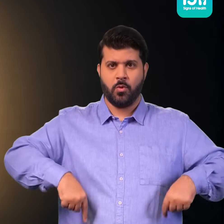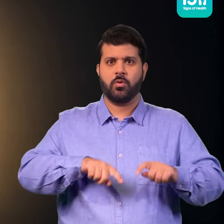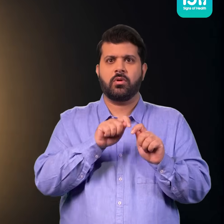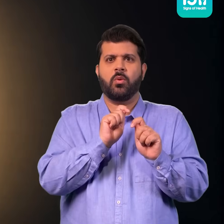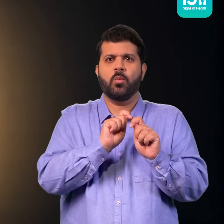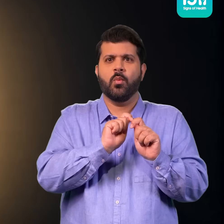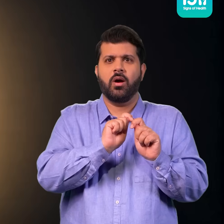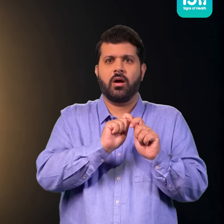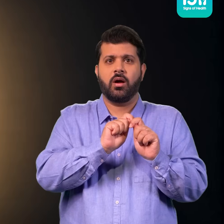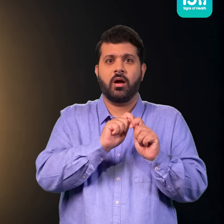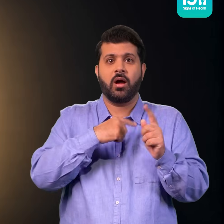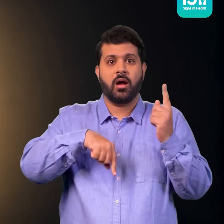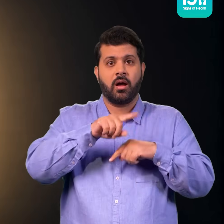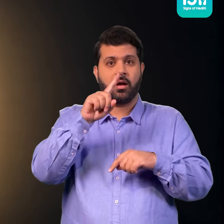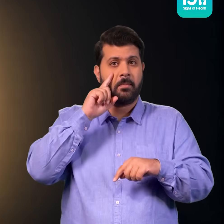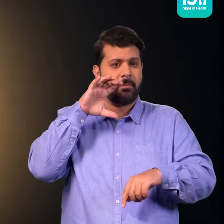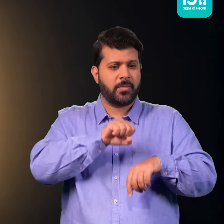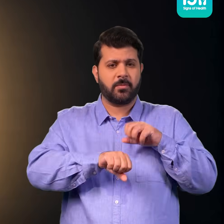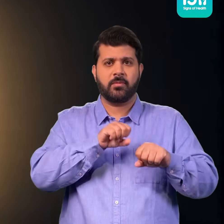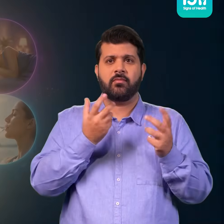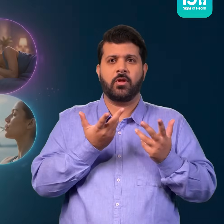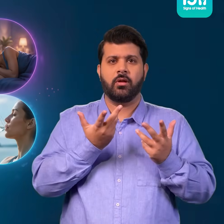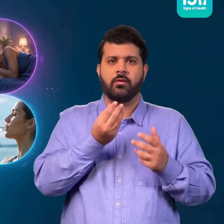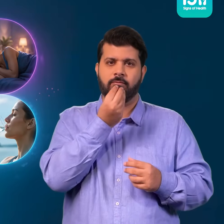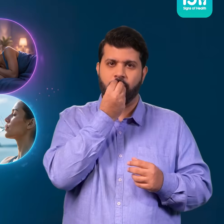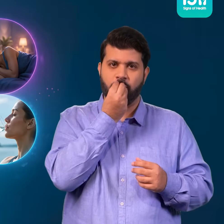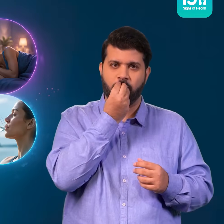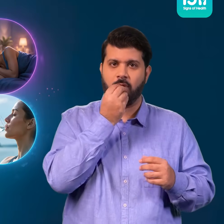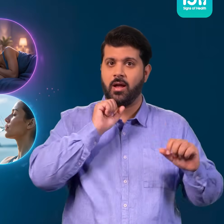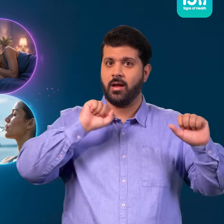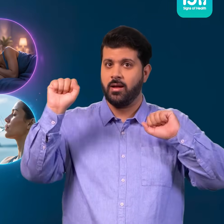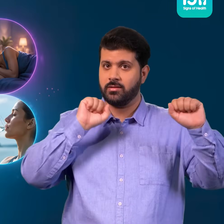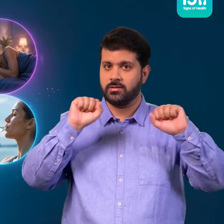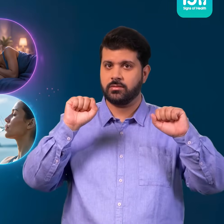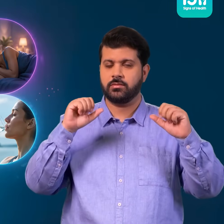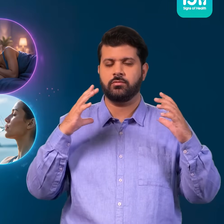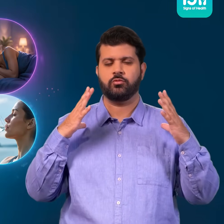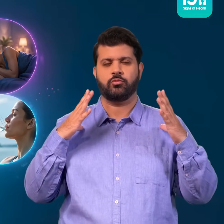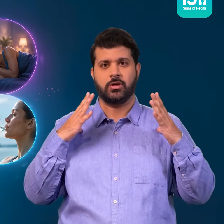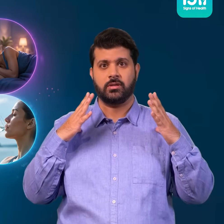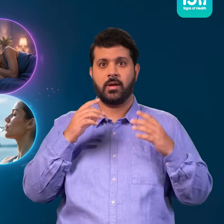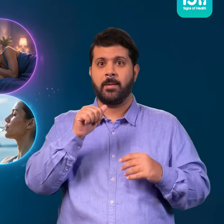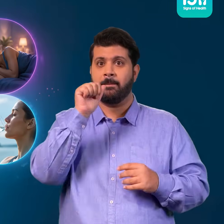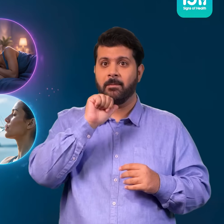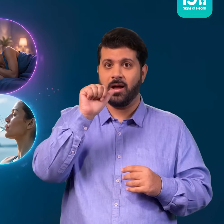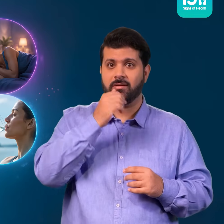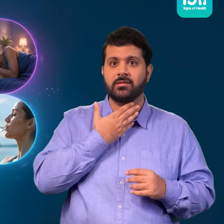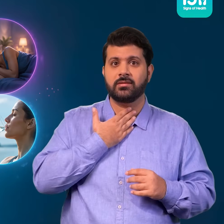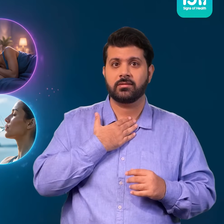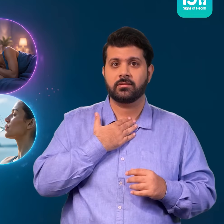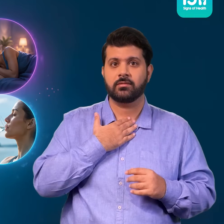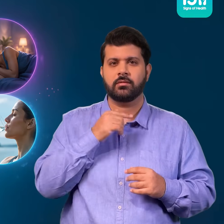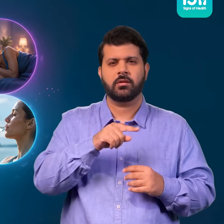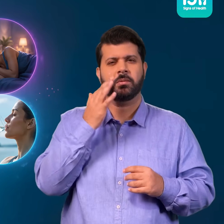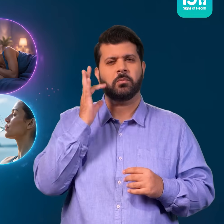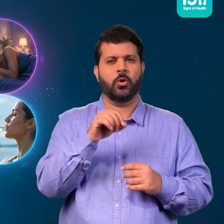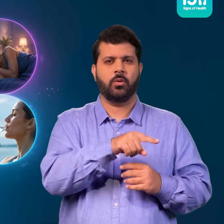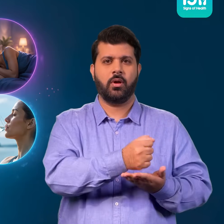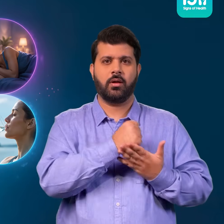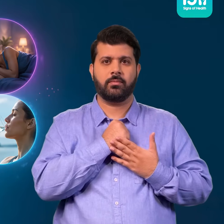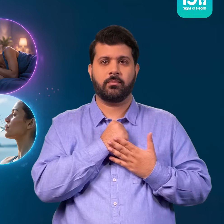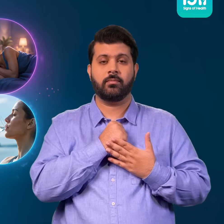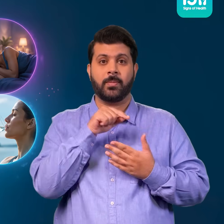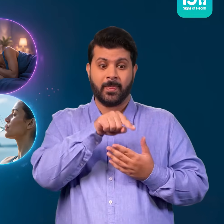When we know how our body works, we understand why food, exercise, rest, and water are important.